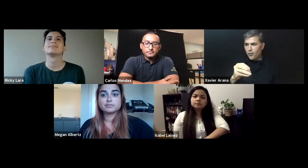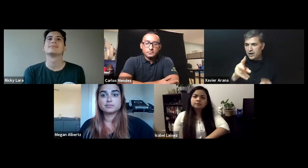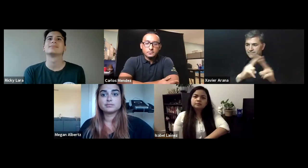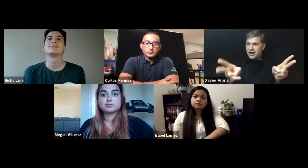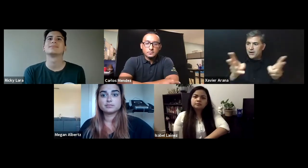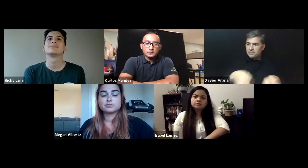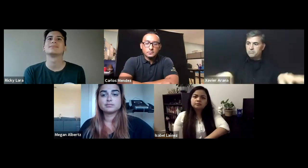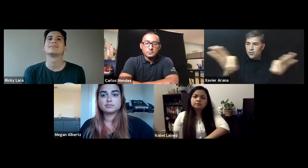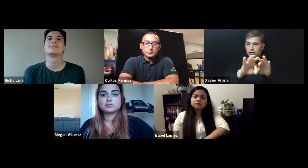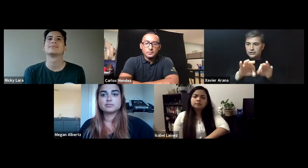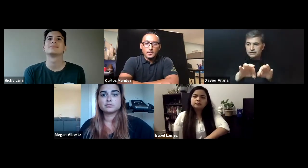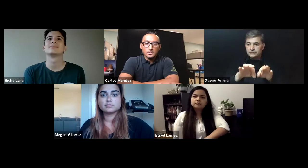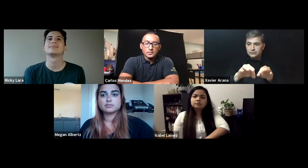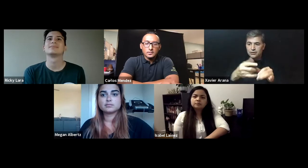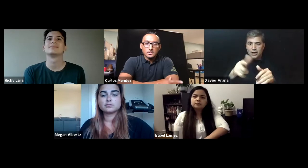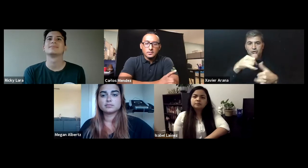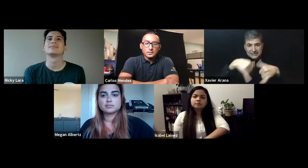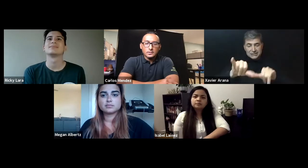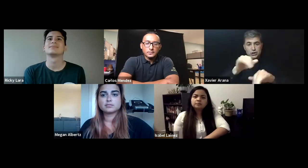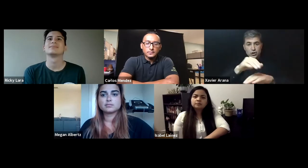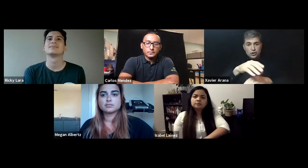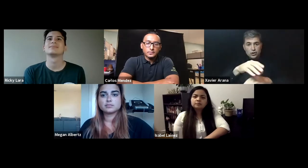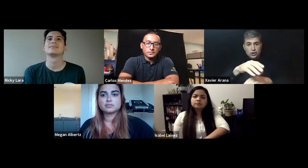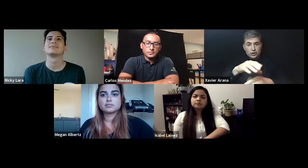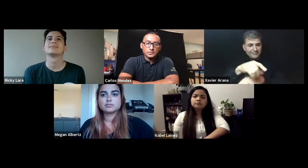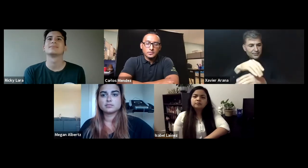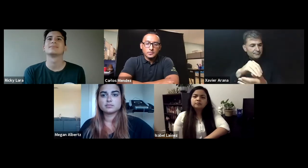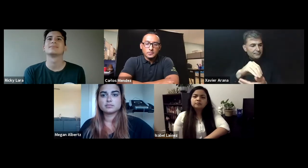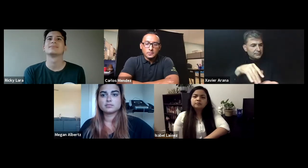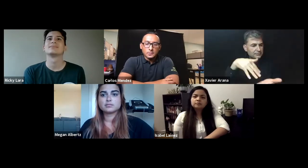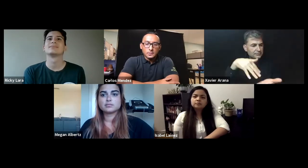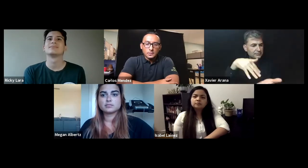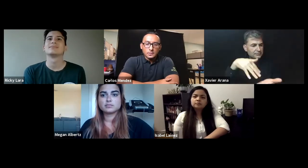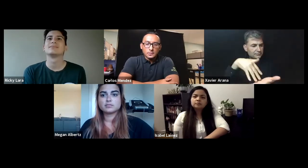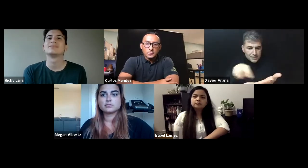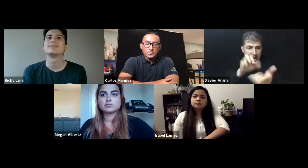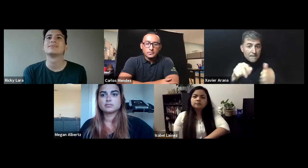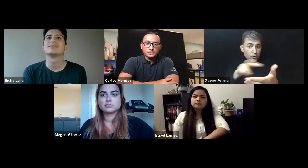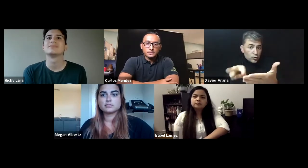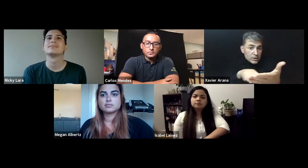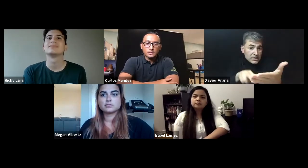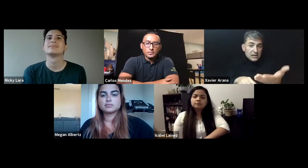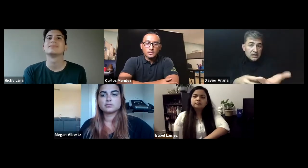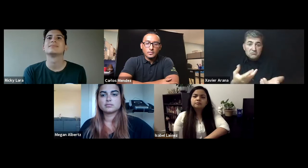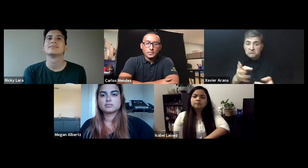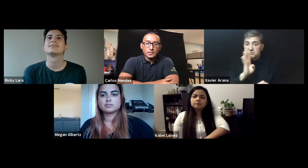you know, it could be a little bit overwhelming, but it's very important to still study and read,